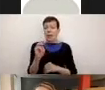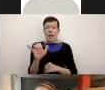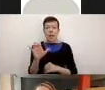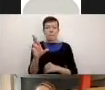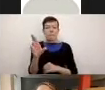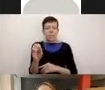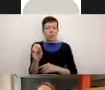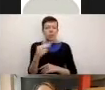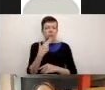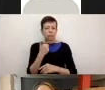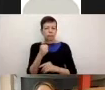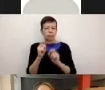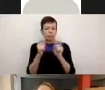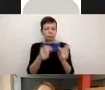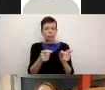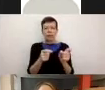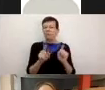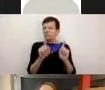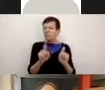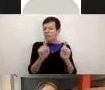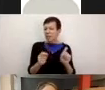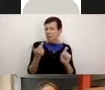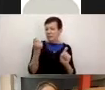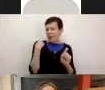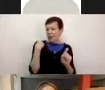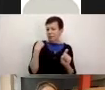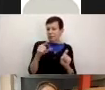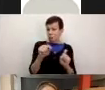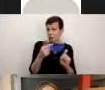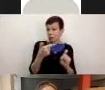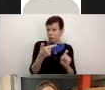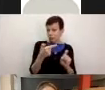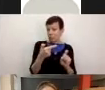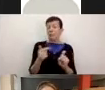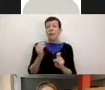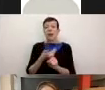in 2021 through the generous support of the Calgary Arts Foundation's Cultural Vitality Fund.